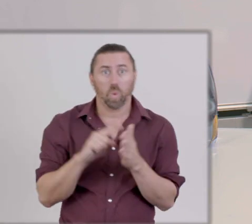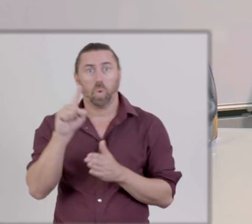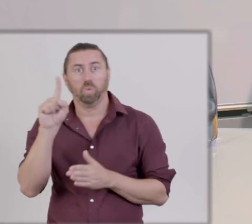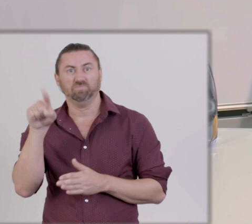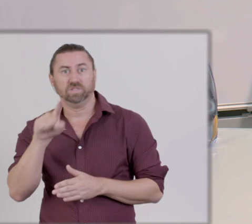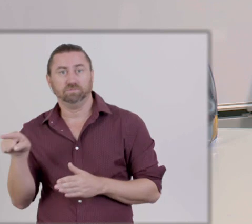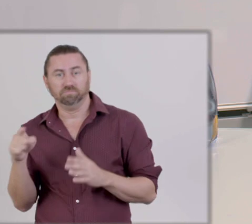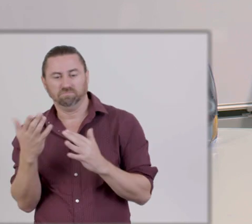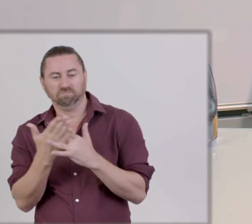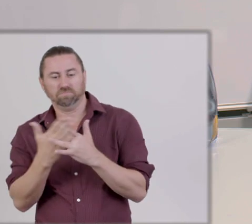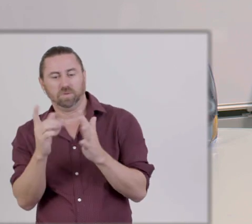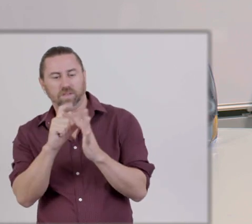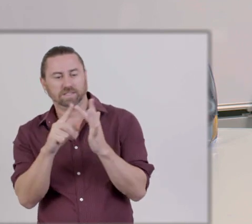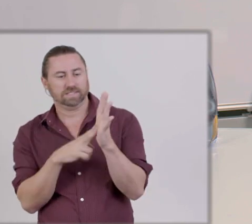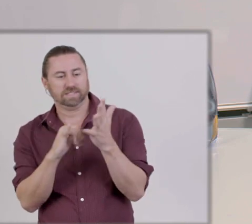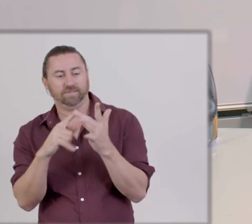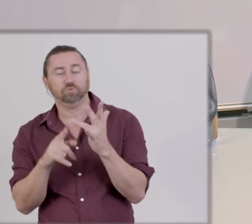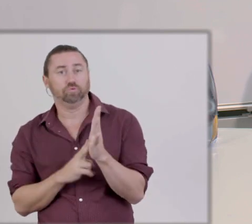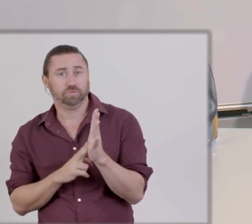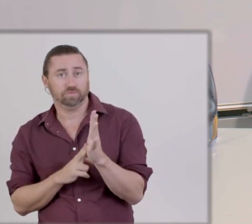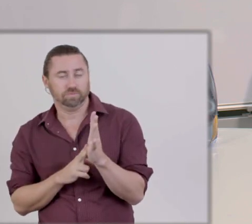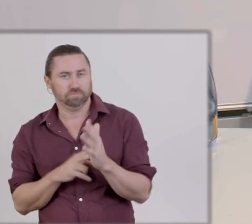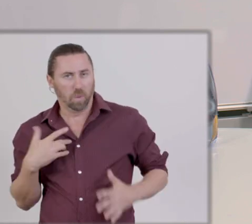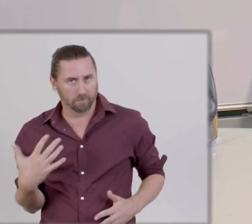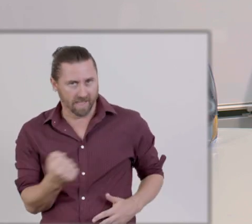The order in which we operate does influence our answer.